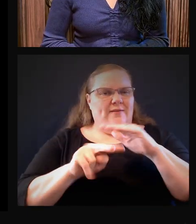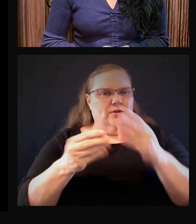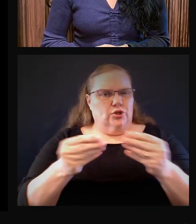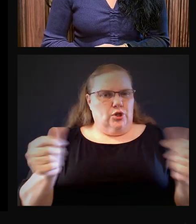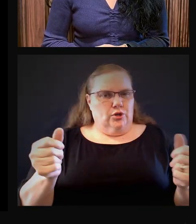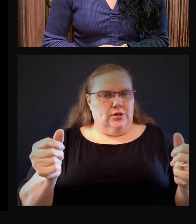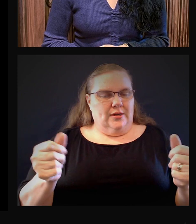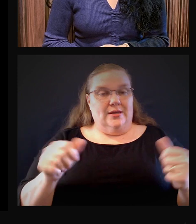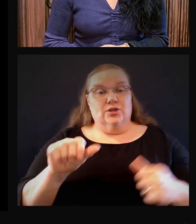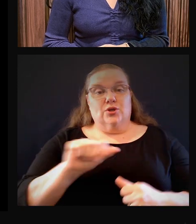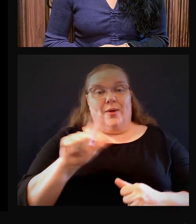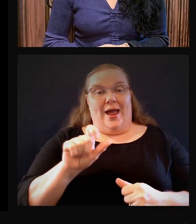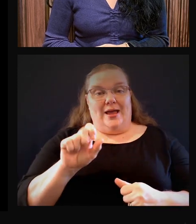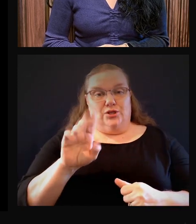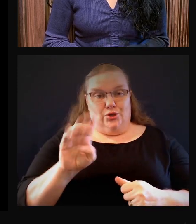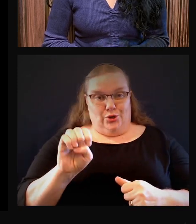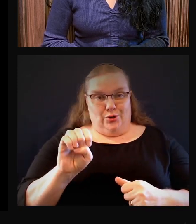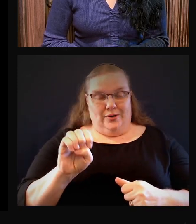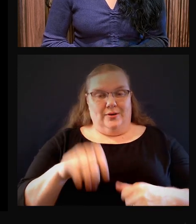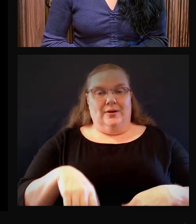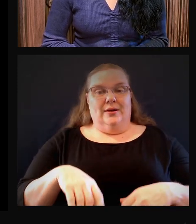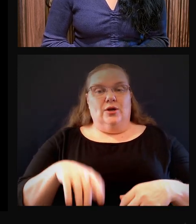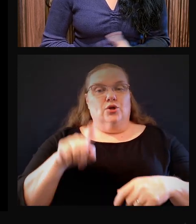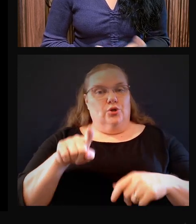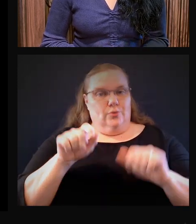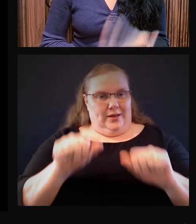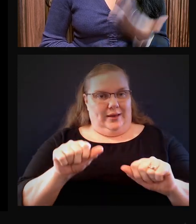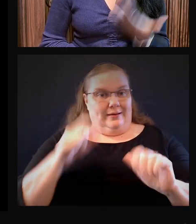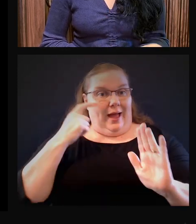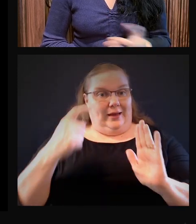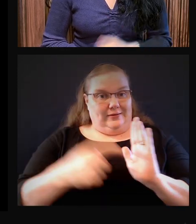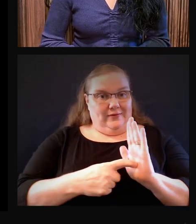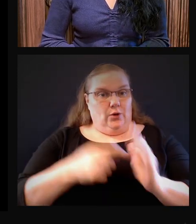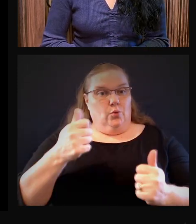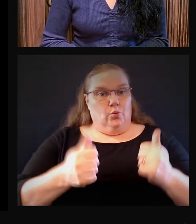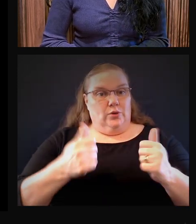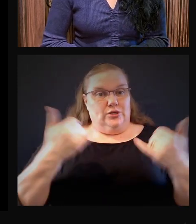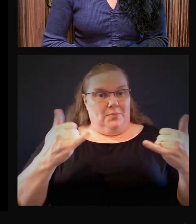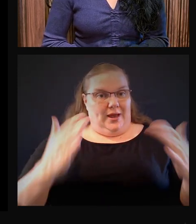this filter allows you to identify which players are likely to churn in a given churn window.